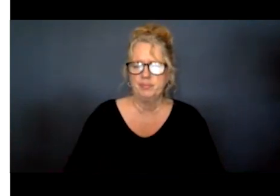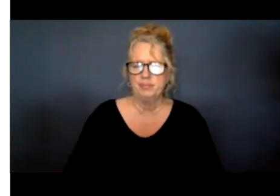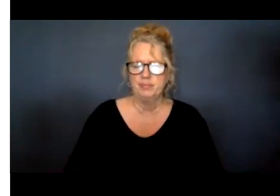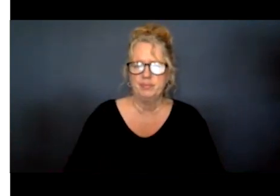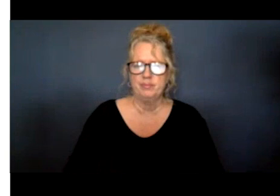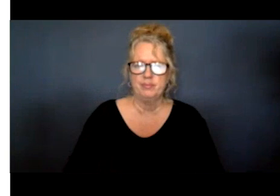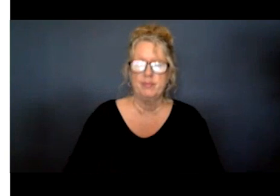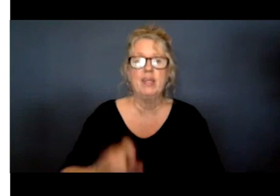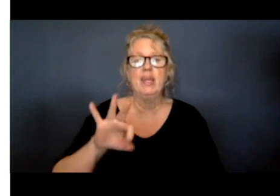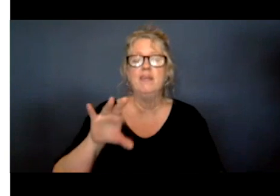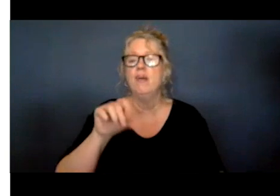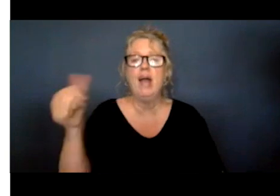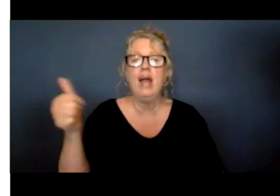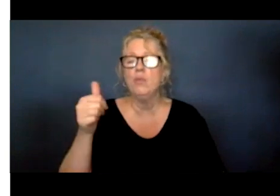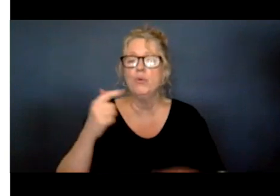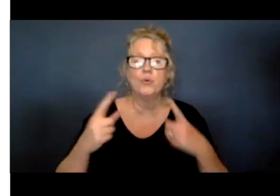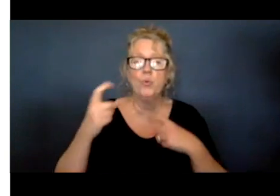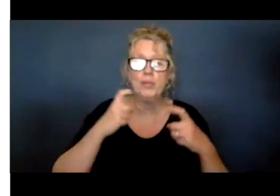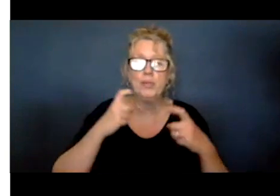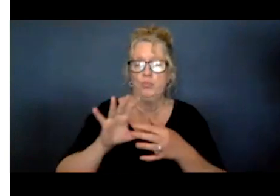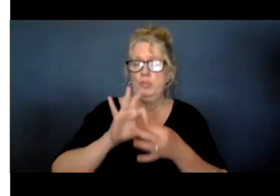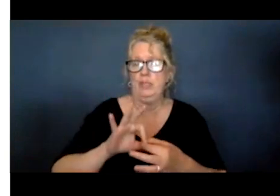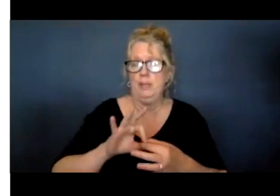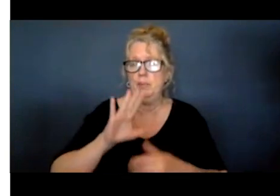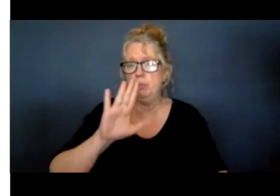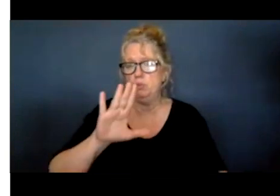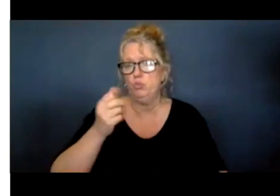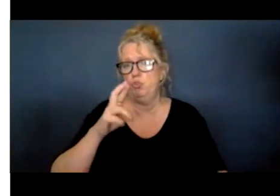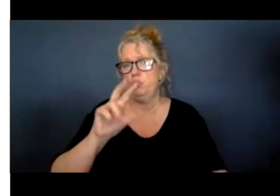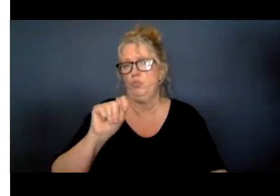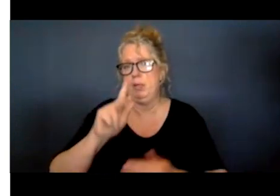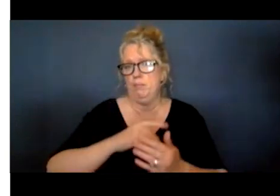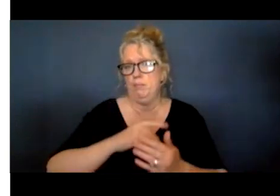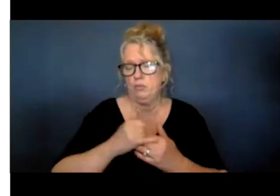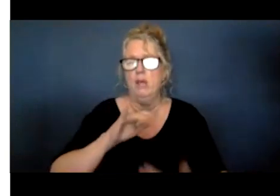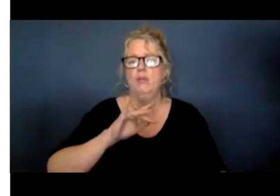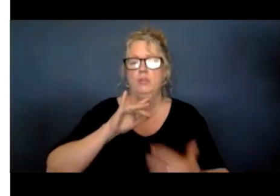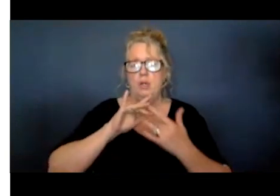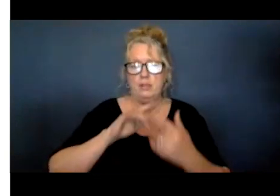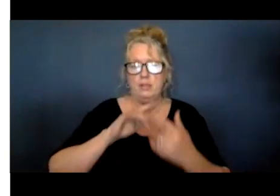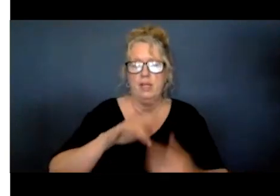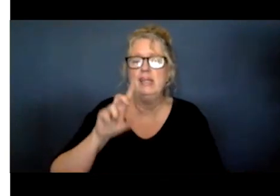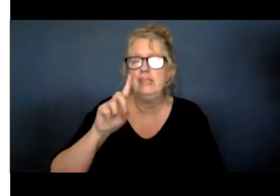If you have other questions related to your grant project, please contact the DIF Technical